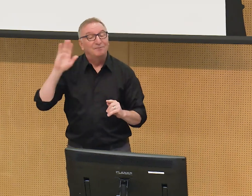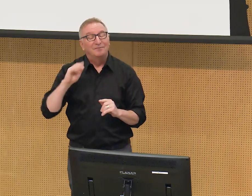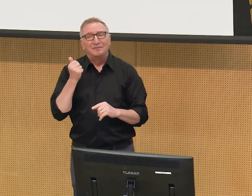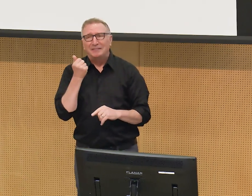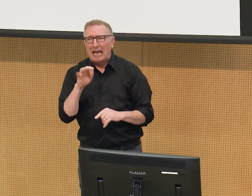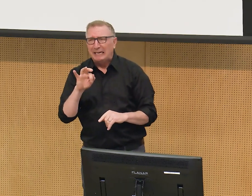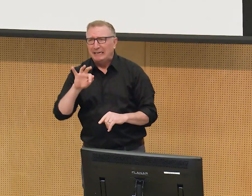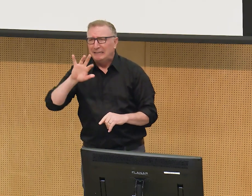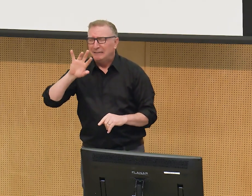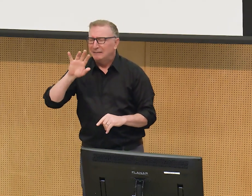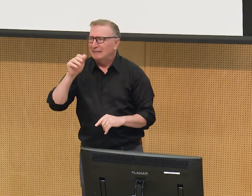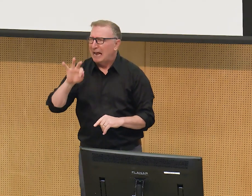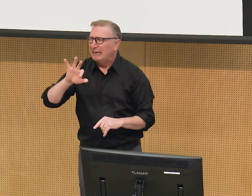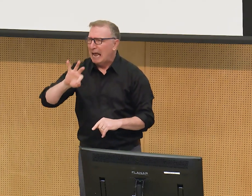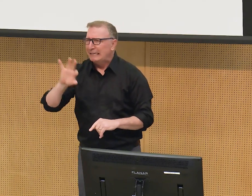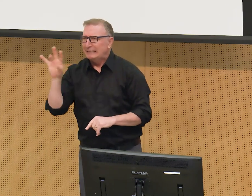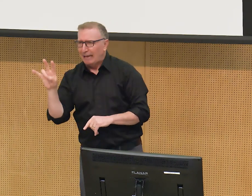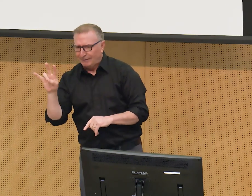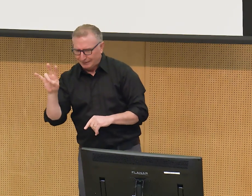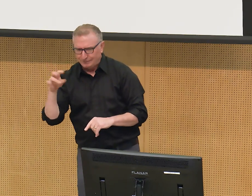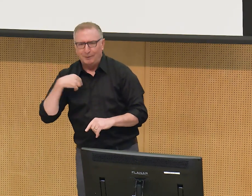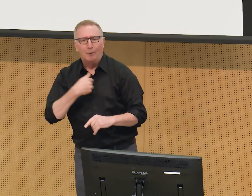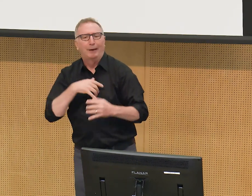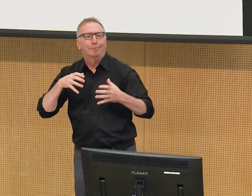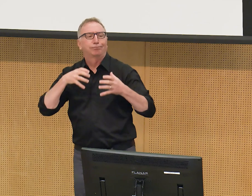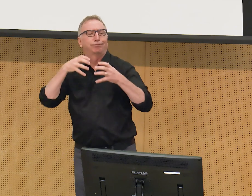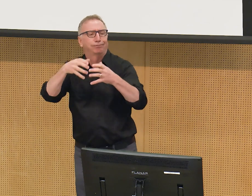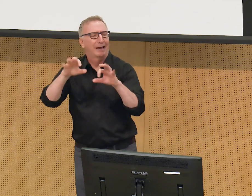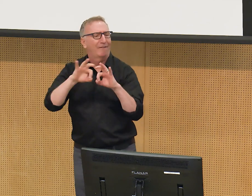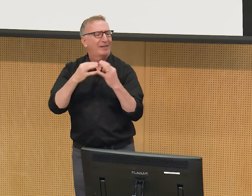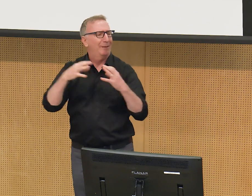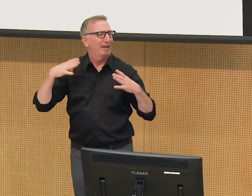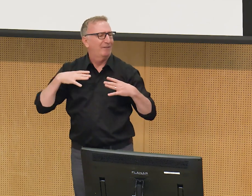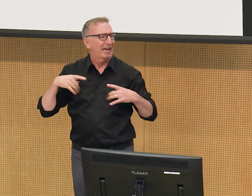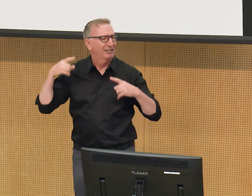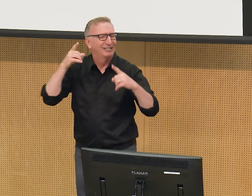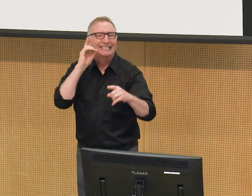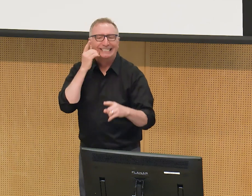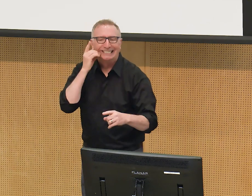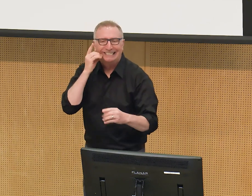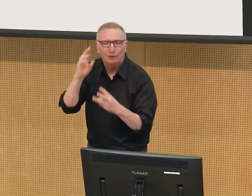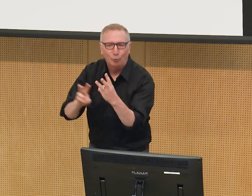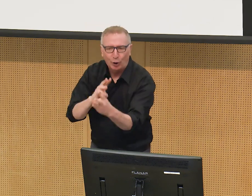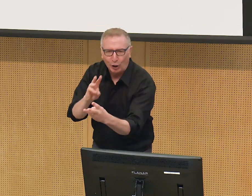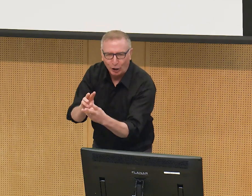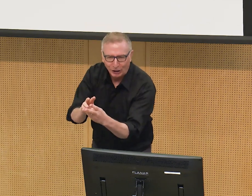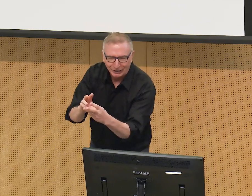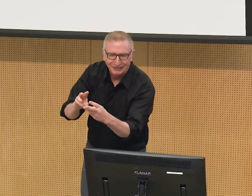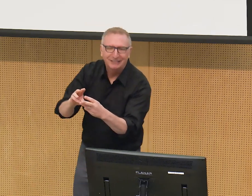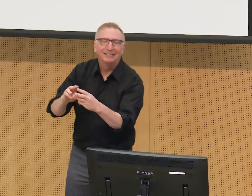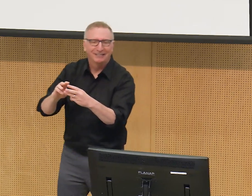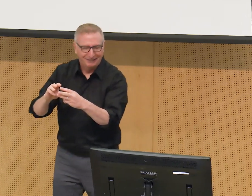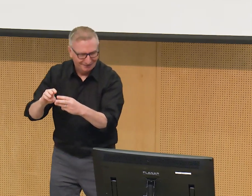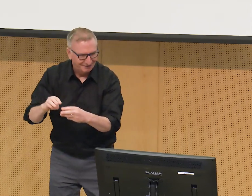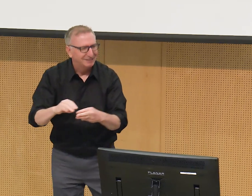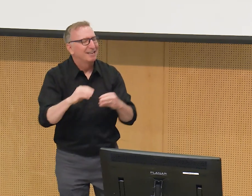but back in 1997, we went to a family vacation at Disney World,